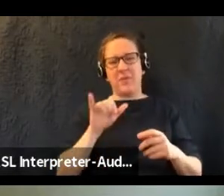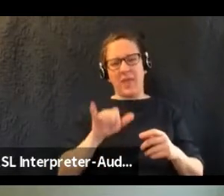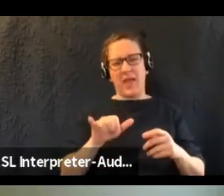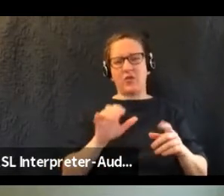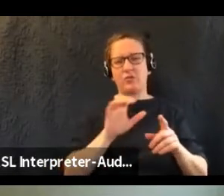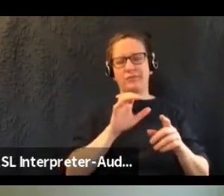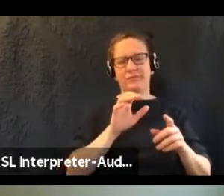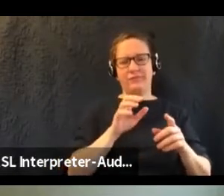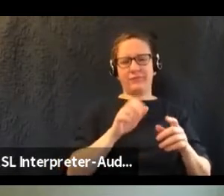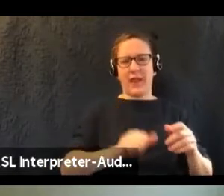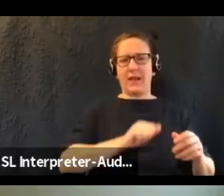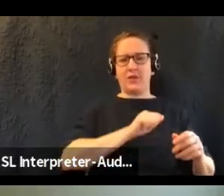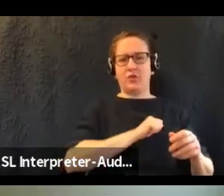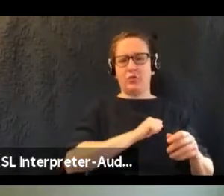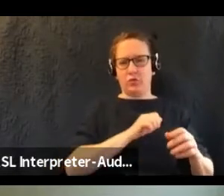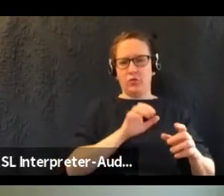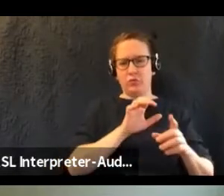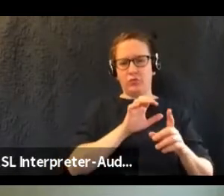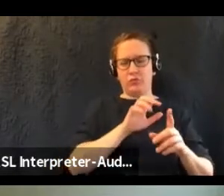an attitudinal shift.